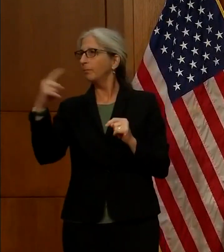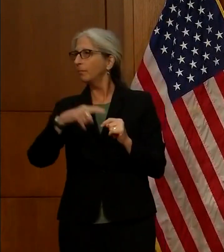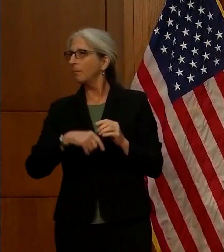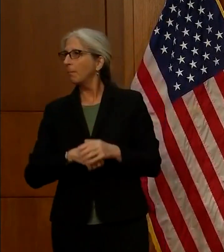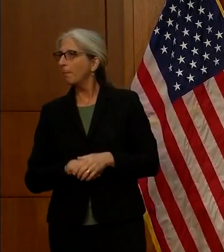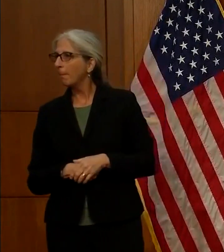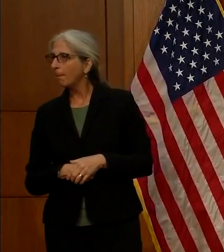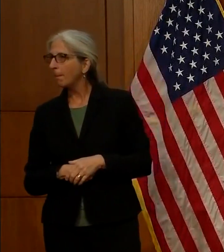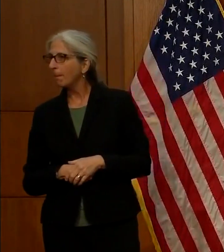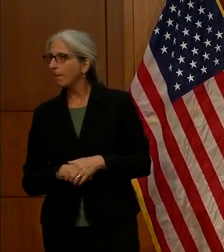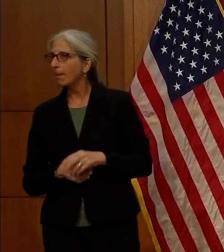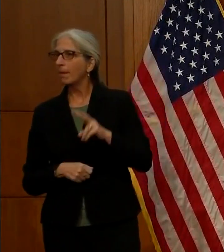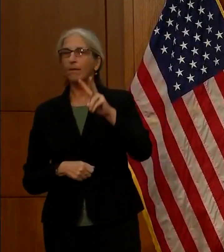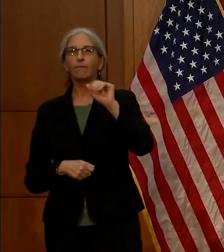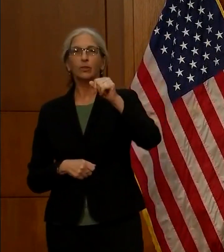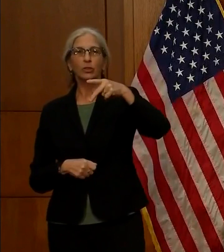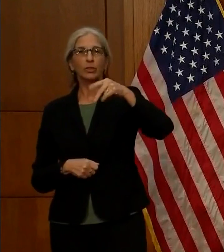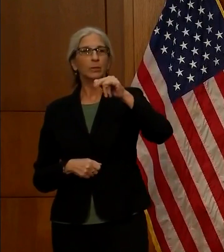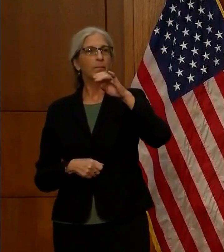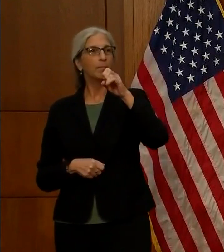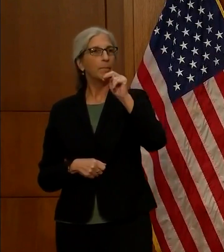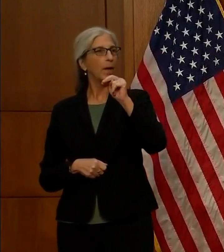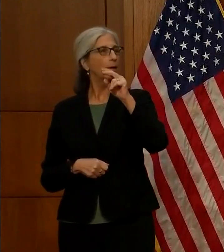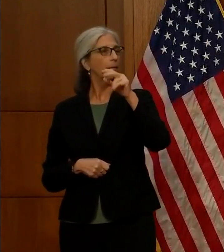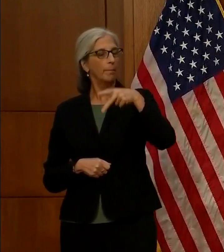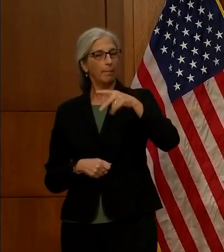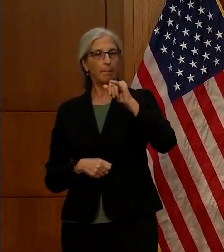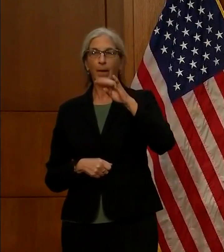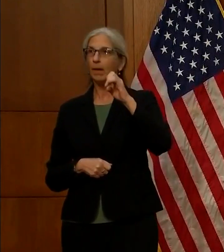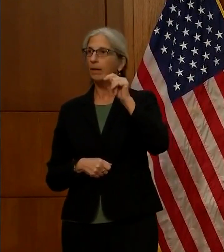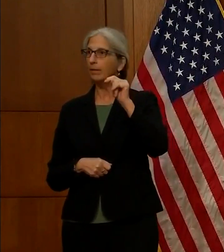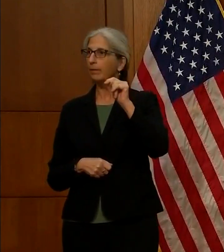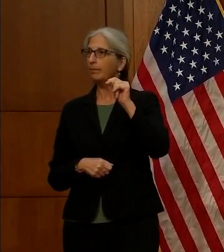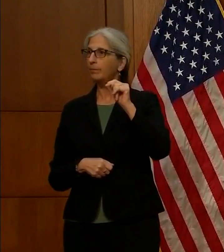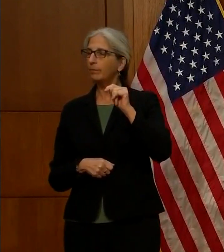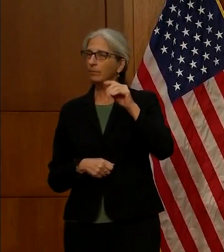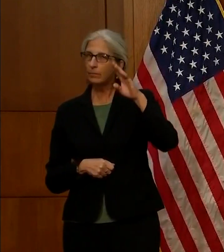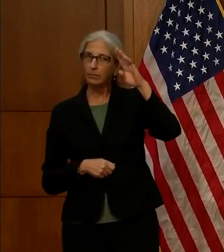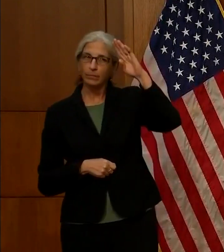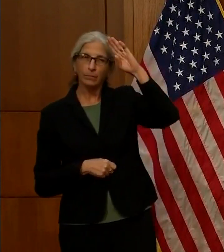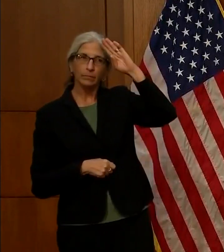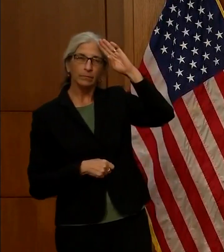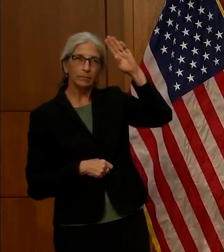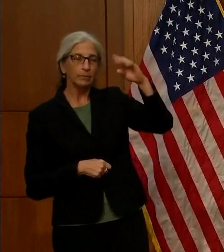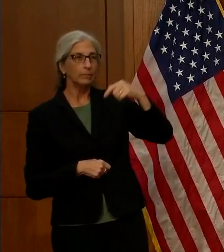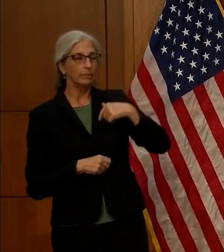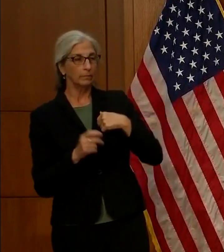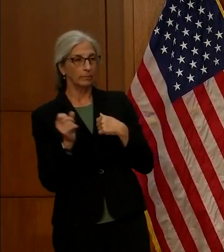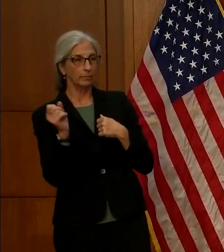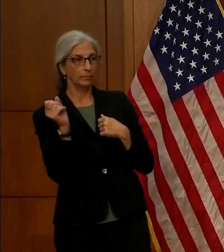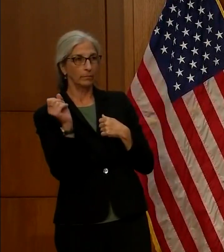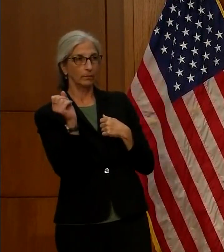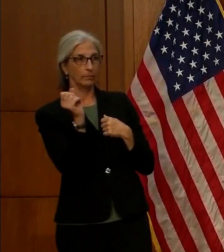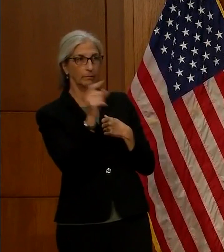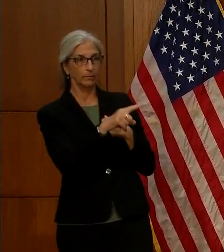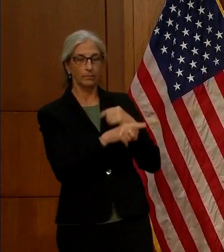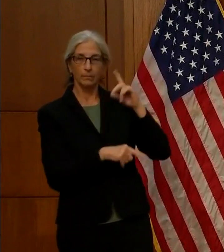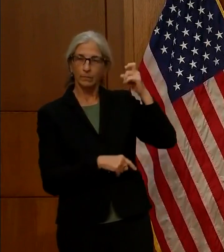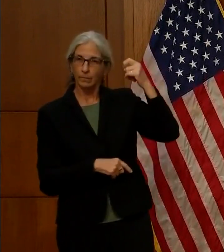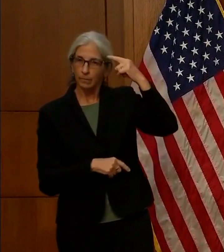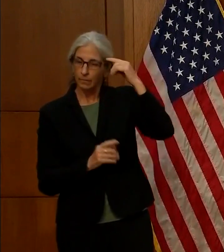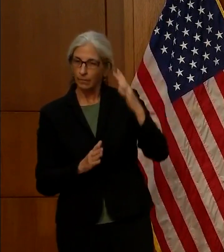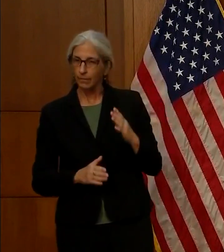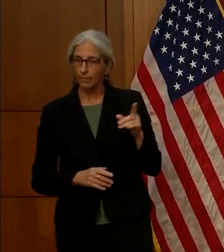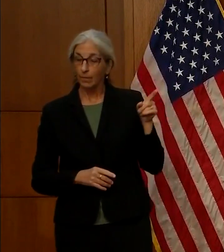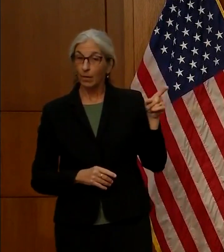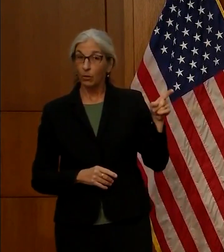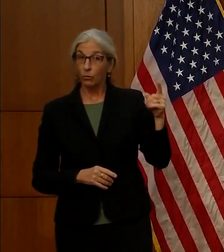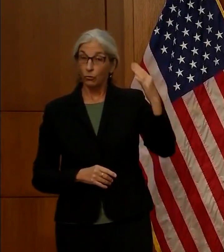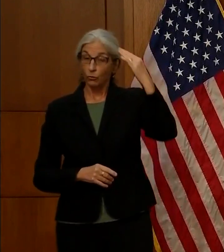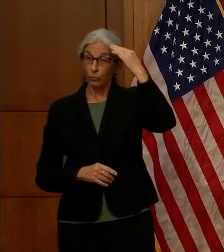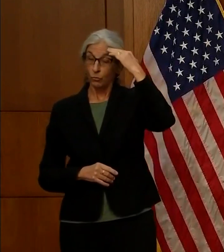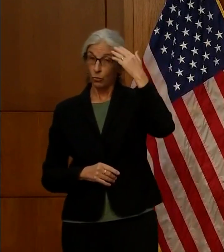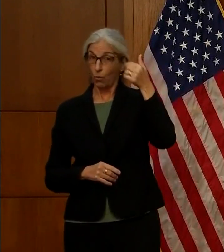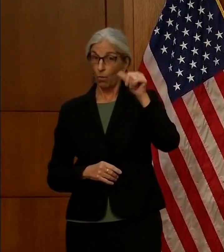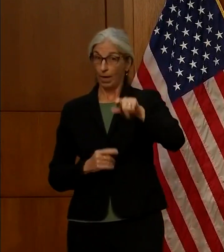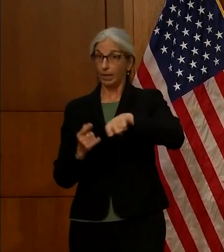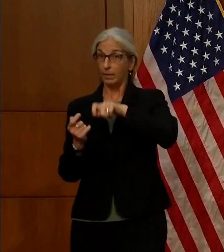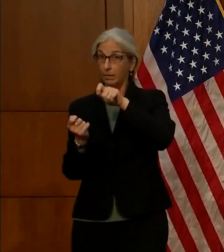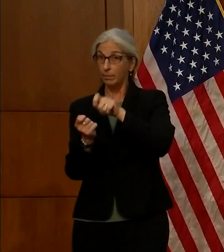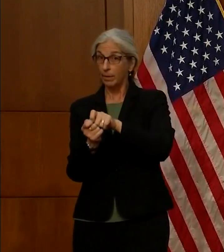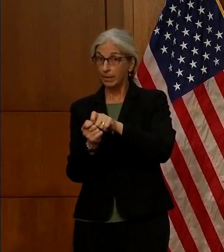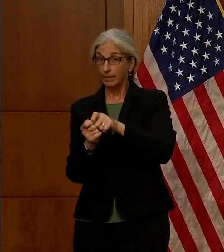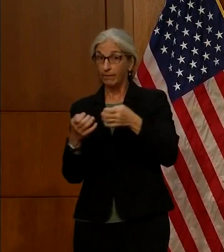CIRCUIT THANK YOU. HELLO. HI